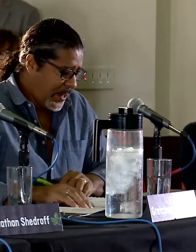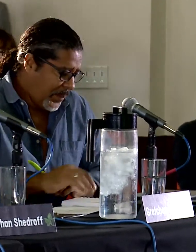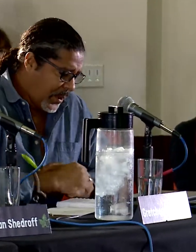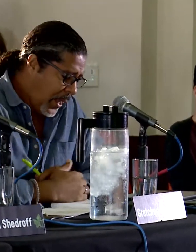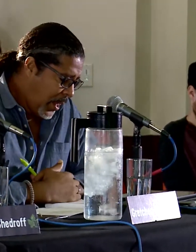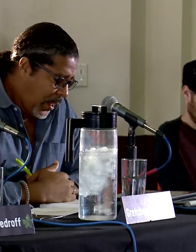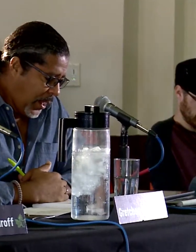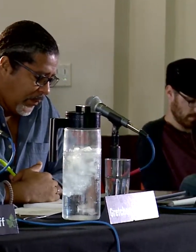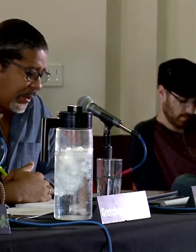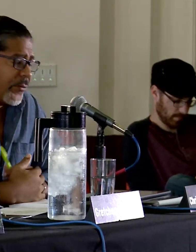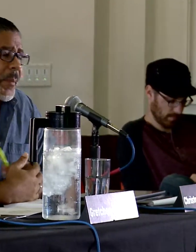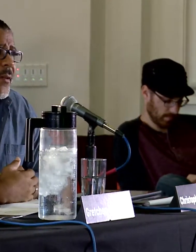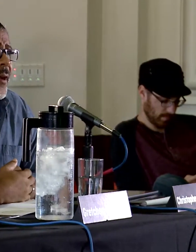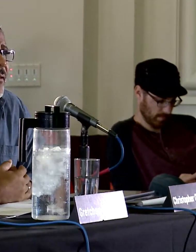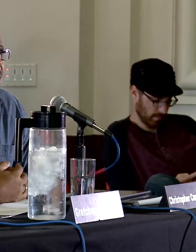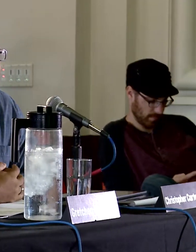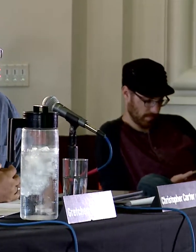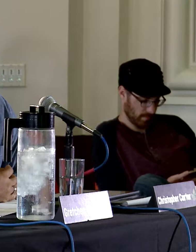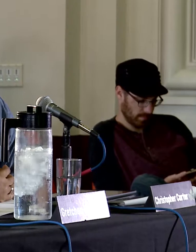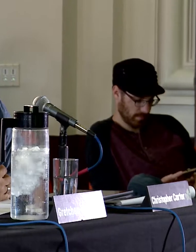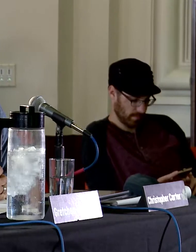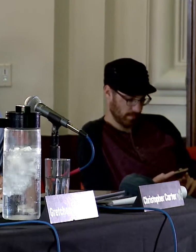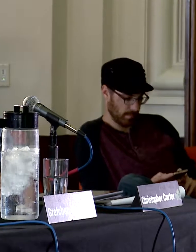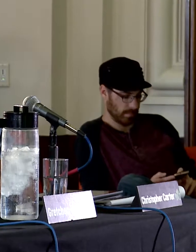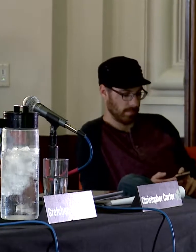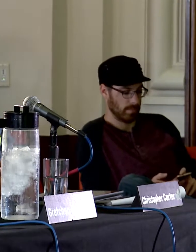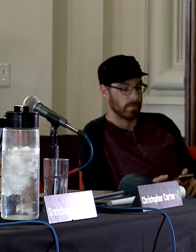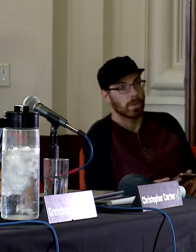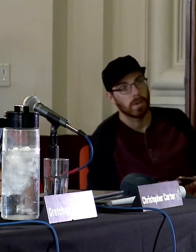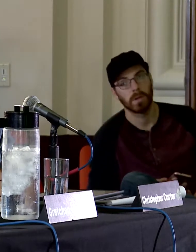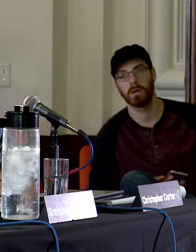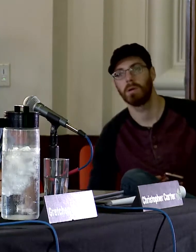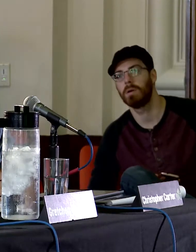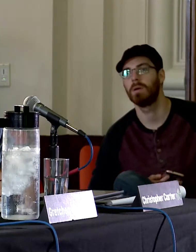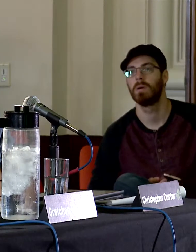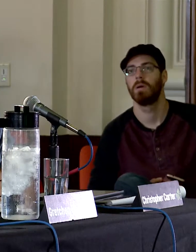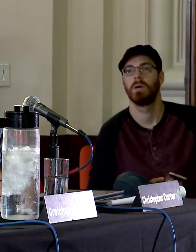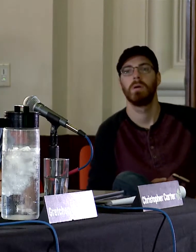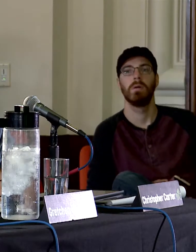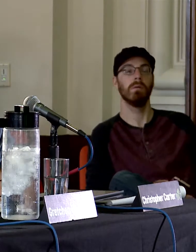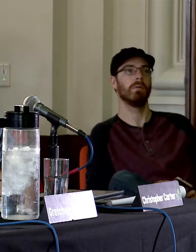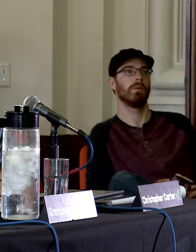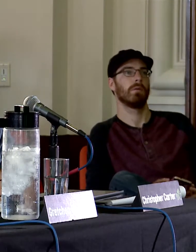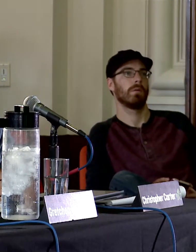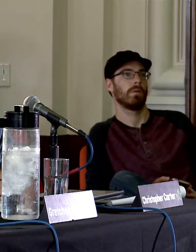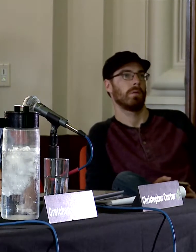But I'm really interested about this cascara tea. It's actually worth more than the coffee beans?